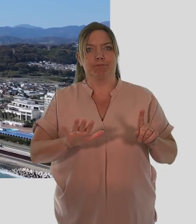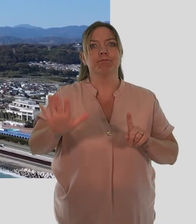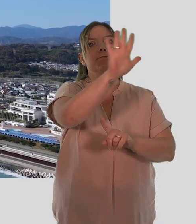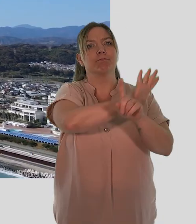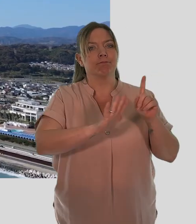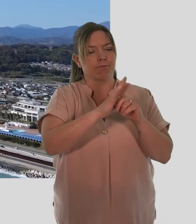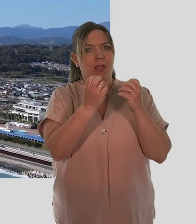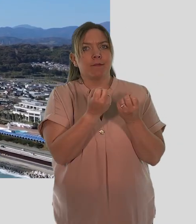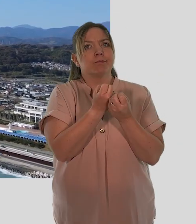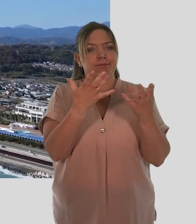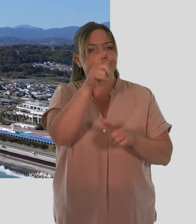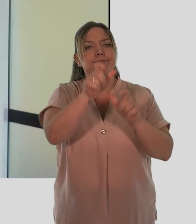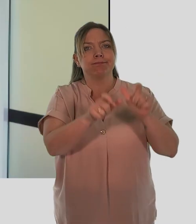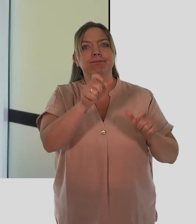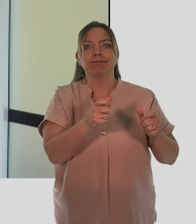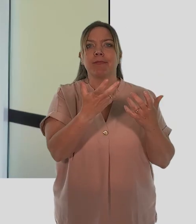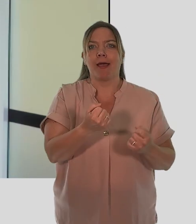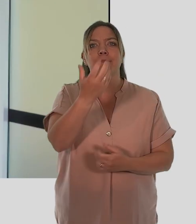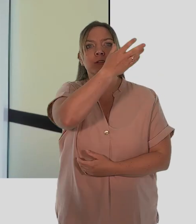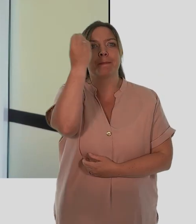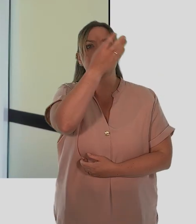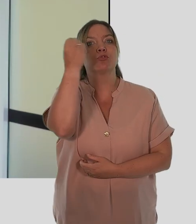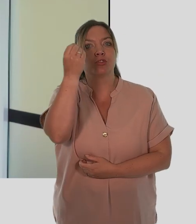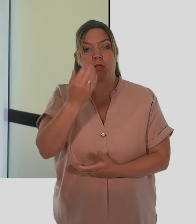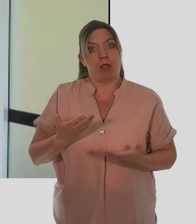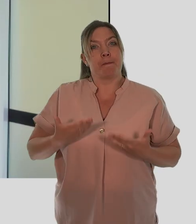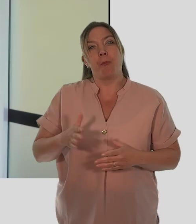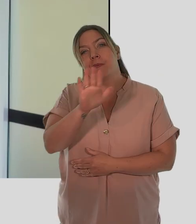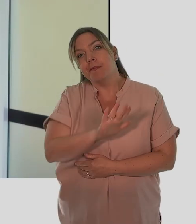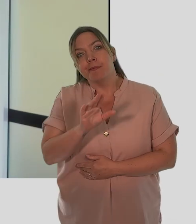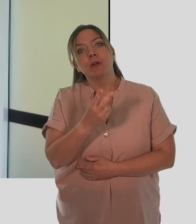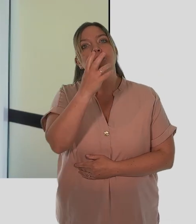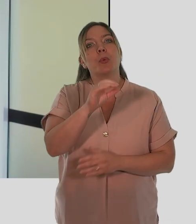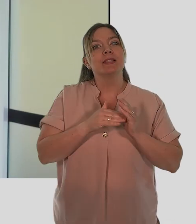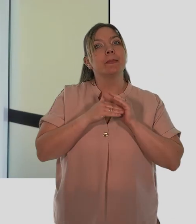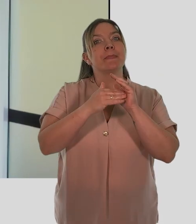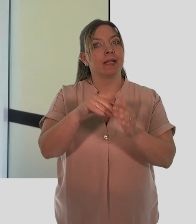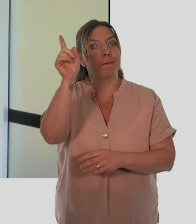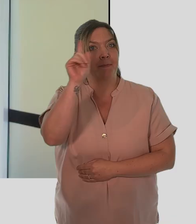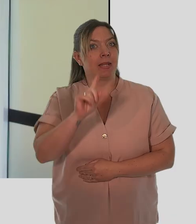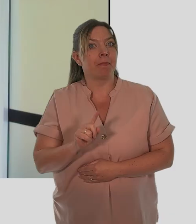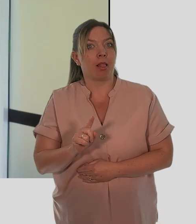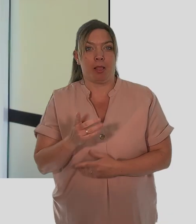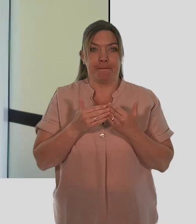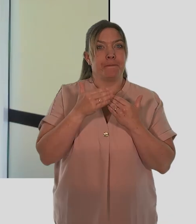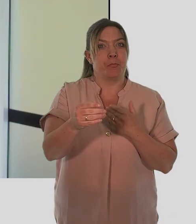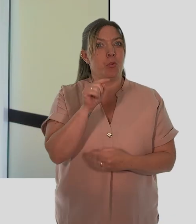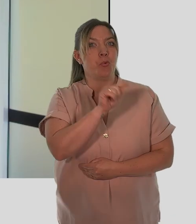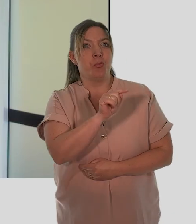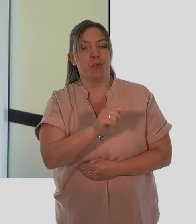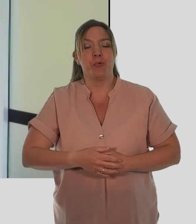This region has a very high incidence of dementia, currently estimated as more than 20 million people living with dementia.